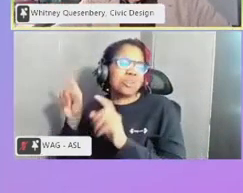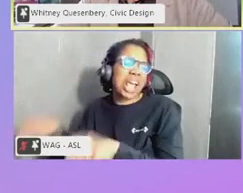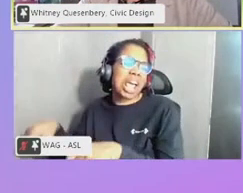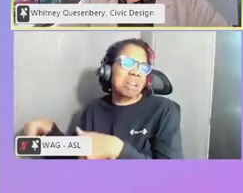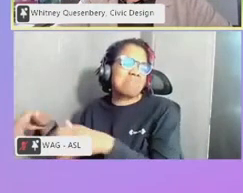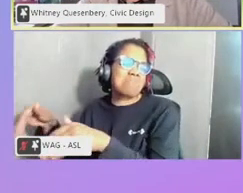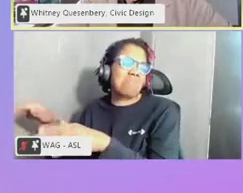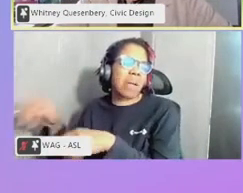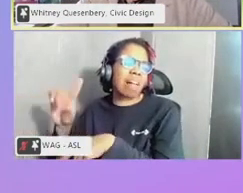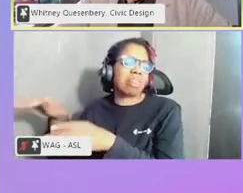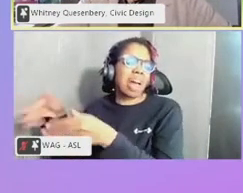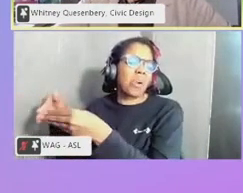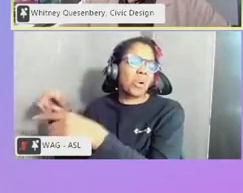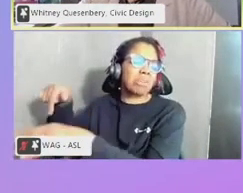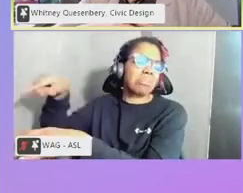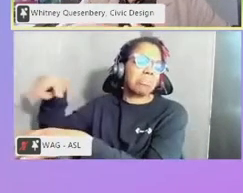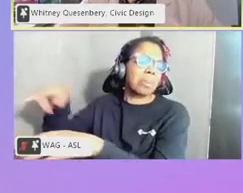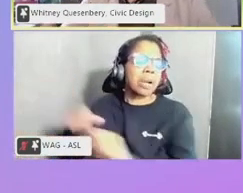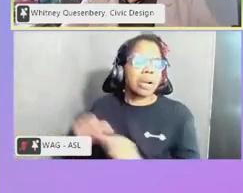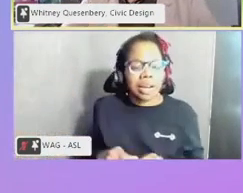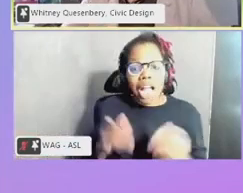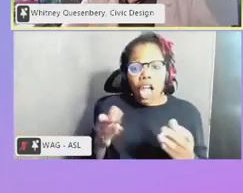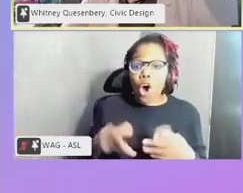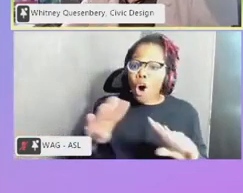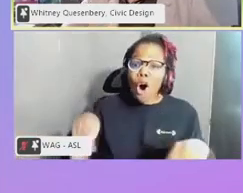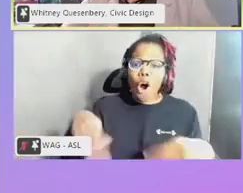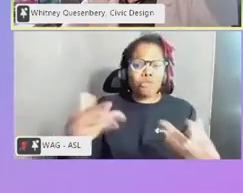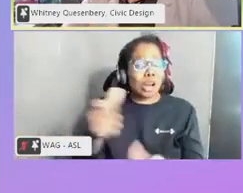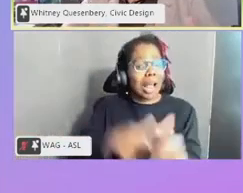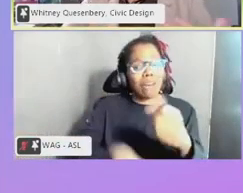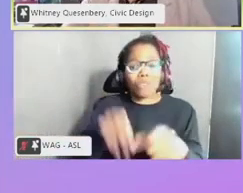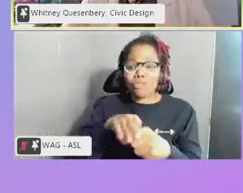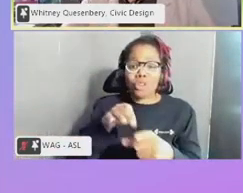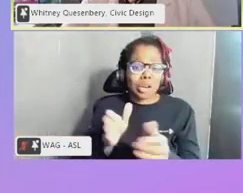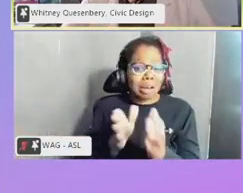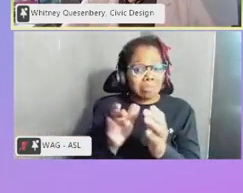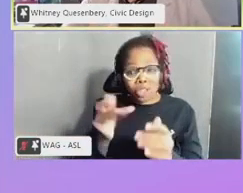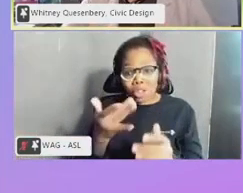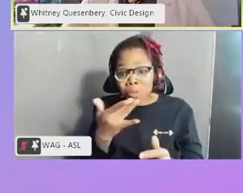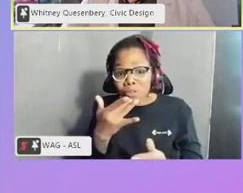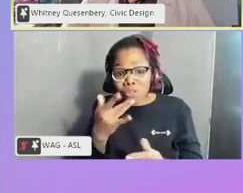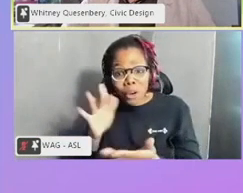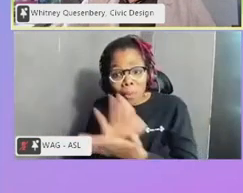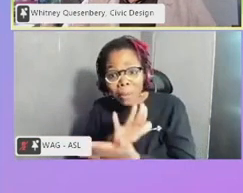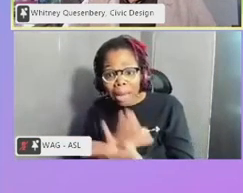which is rather than than saying everybody is going to vote this way and if you need that thing in the corner, you